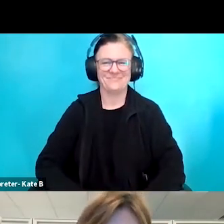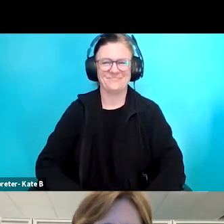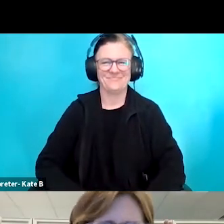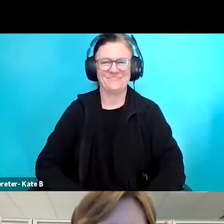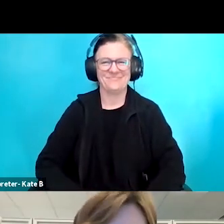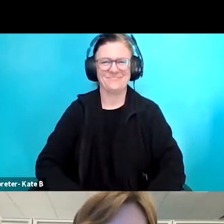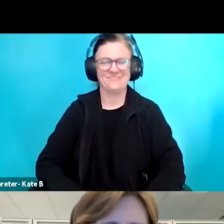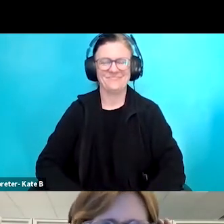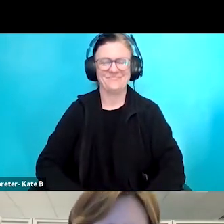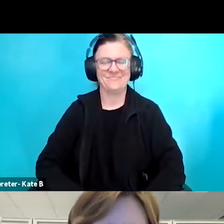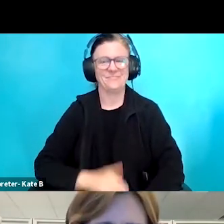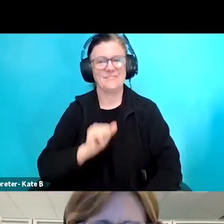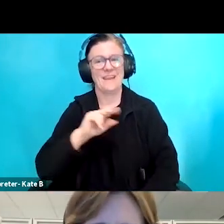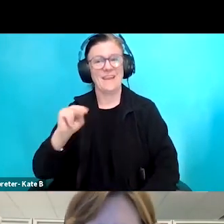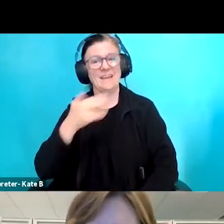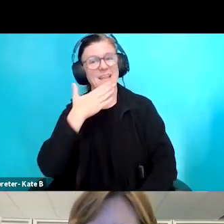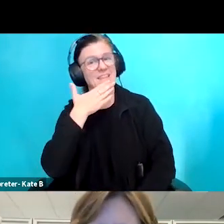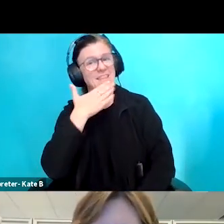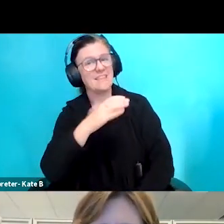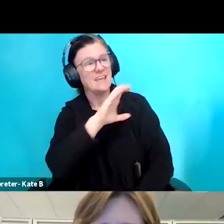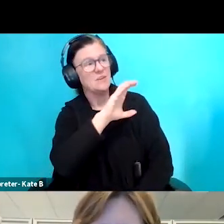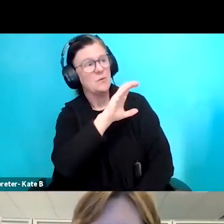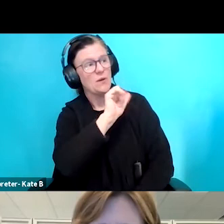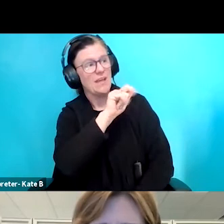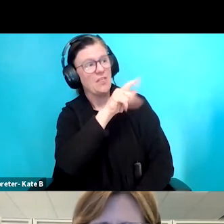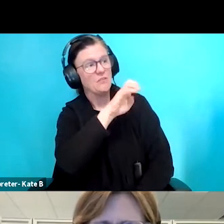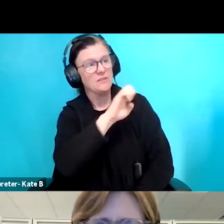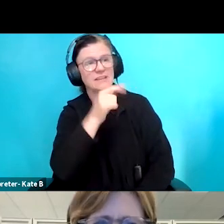[Dr. Anne Ordway:] Thank you so much Catherine and Gill. That was a wonderful presentation and I